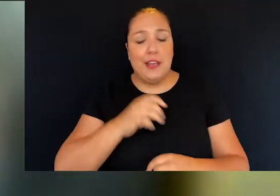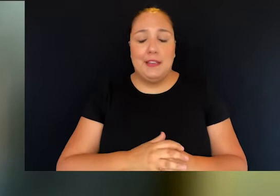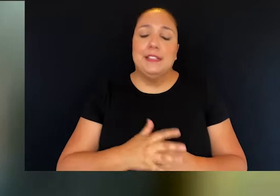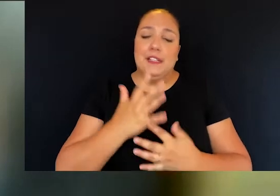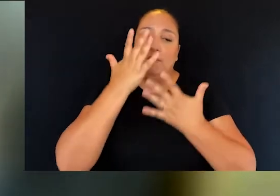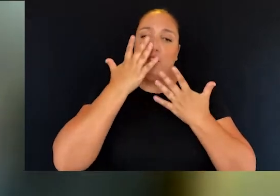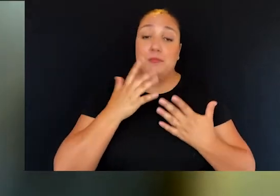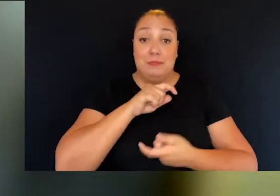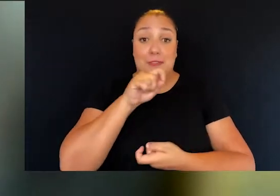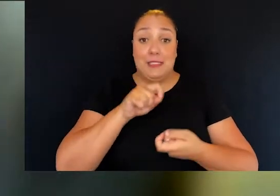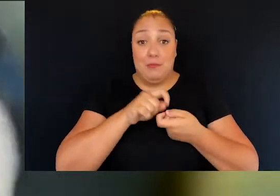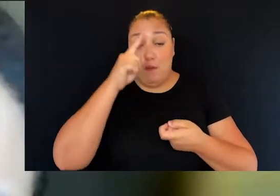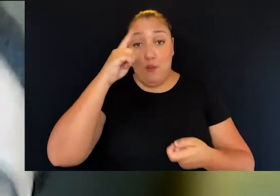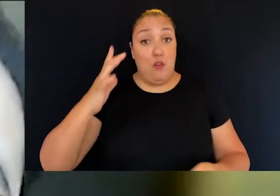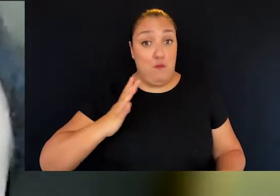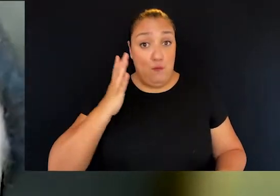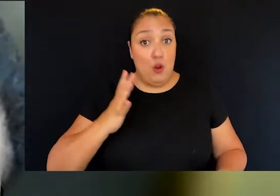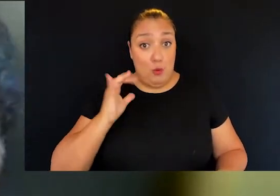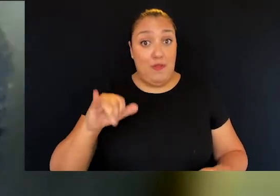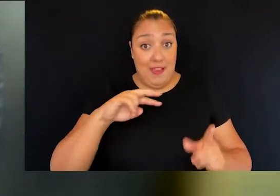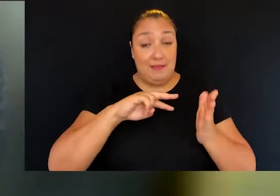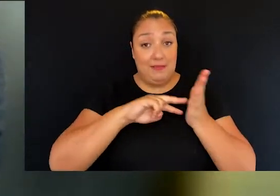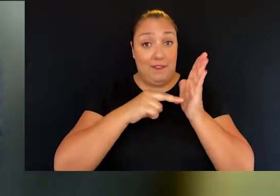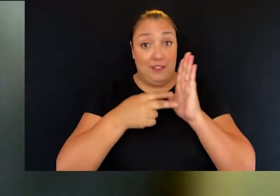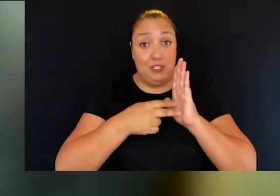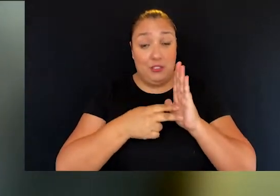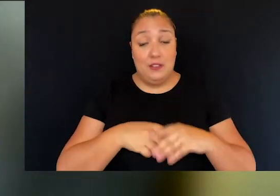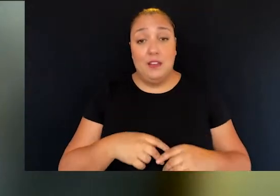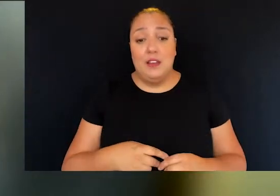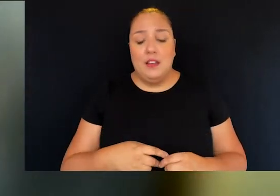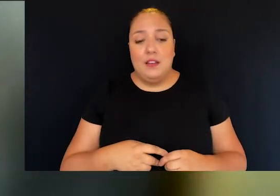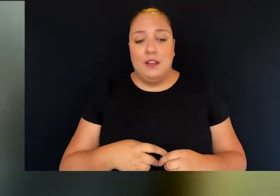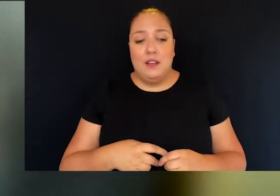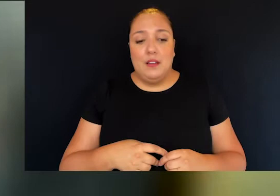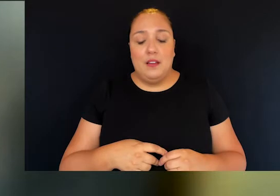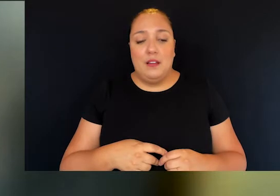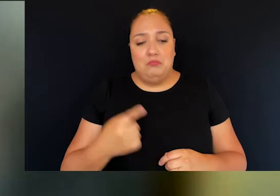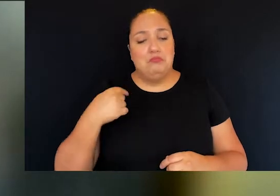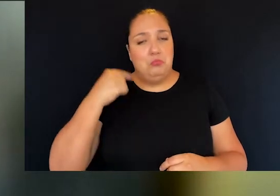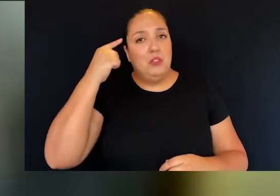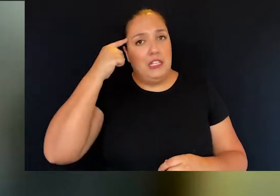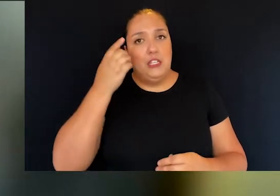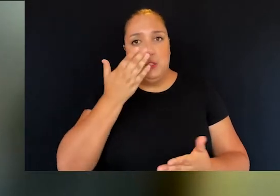and in particular for formal definition of ableism, I think it is a good place to start